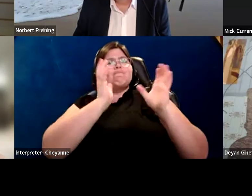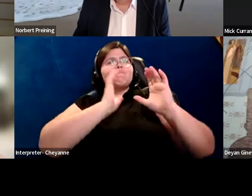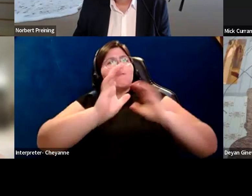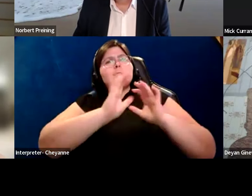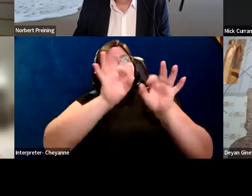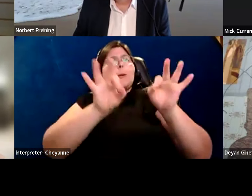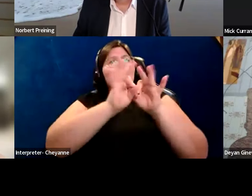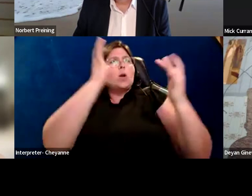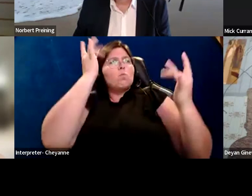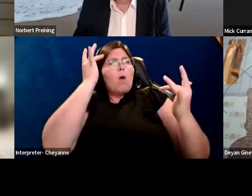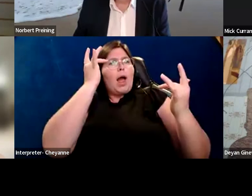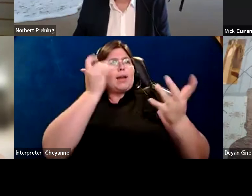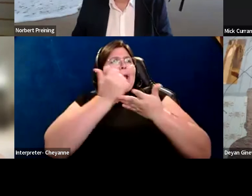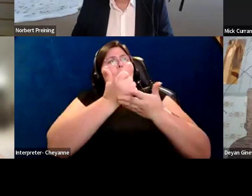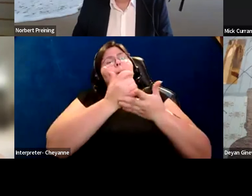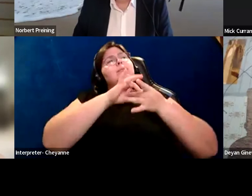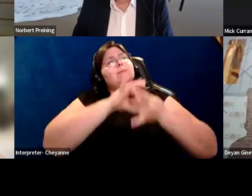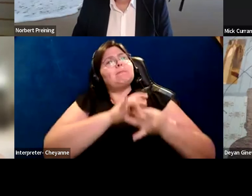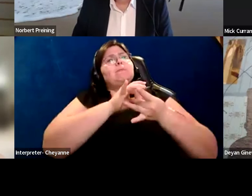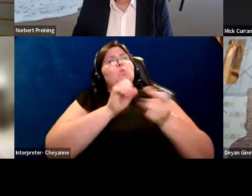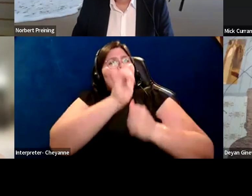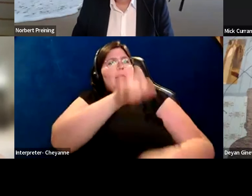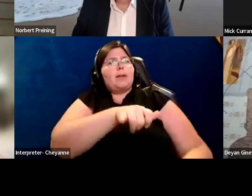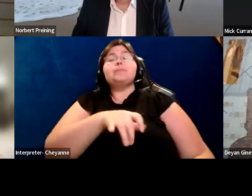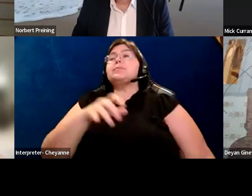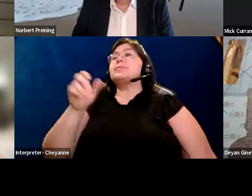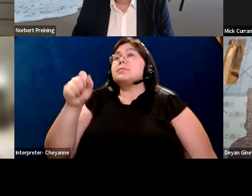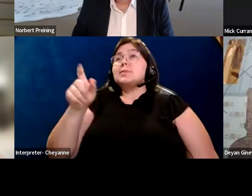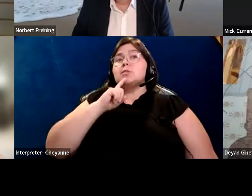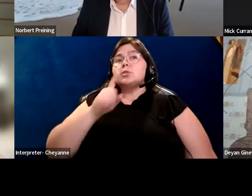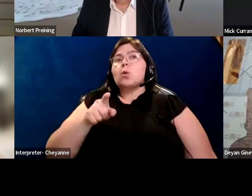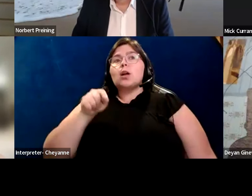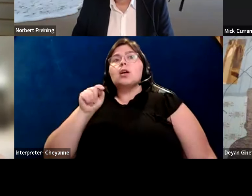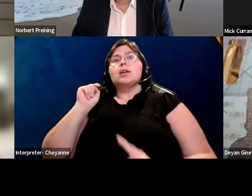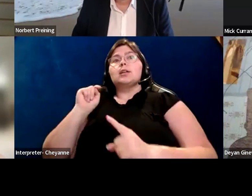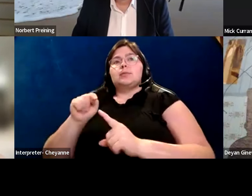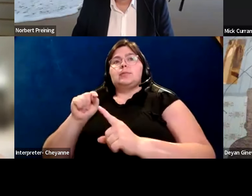Yeah, thank you. So I guess, look, at a really fundamental level,